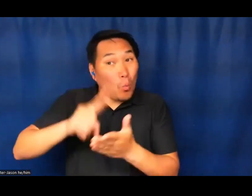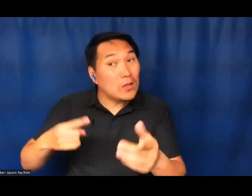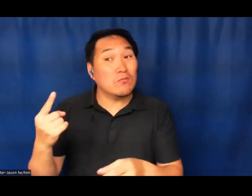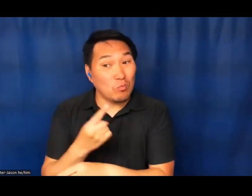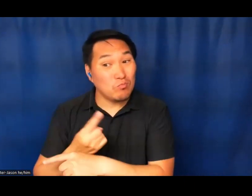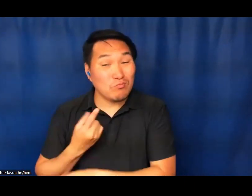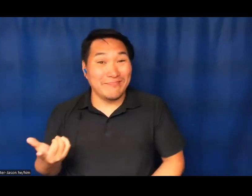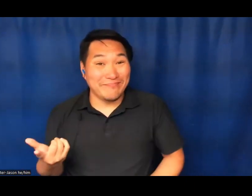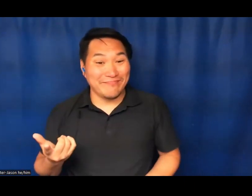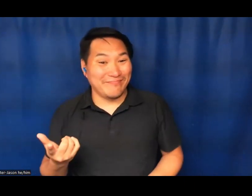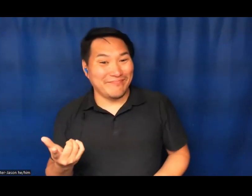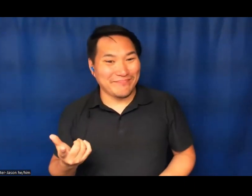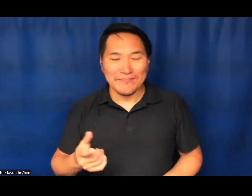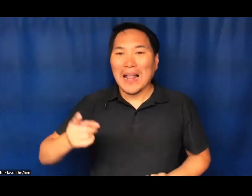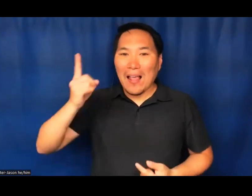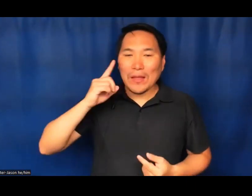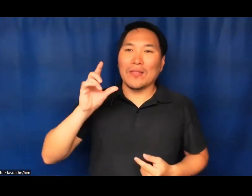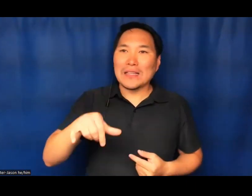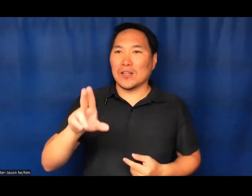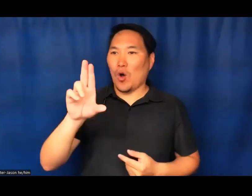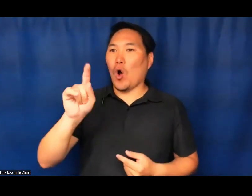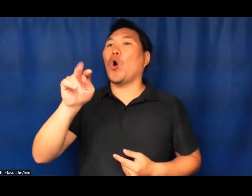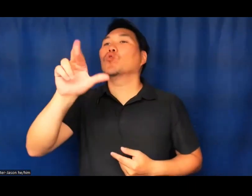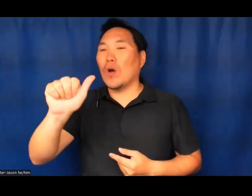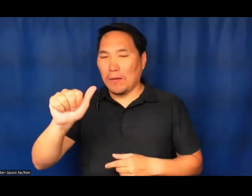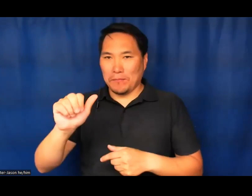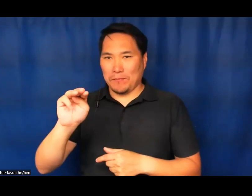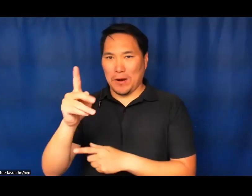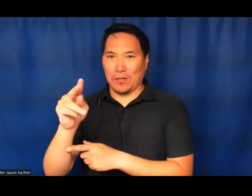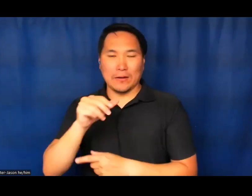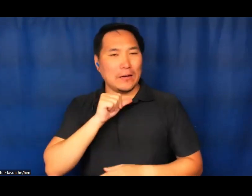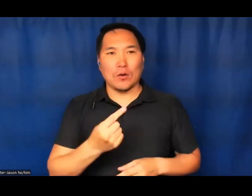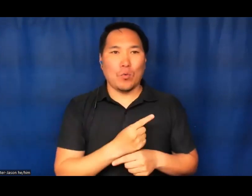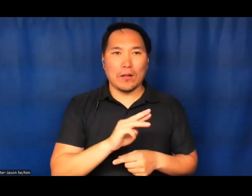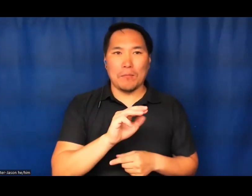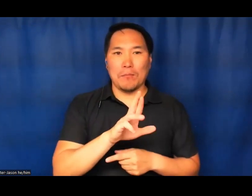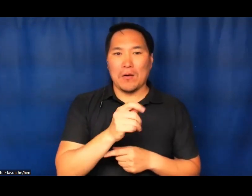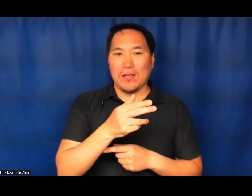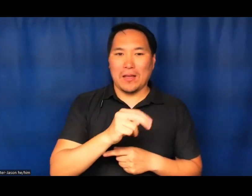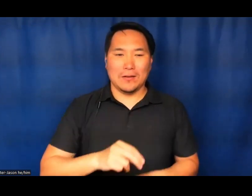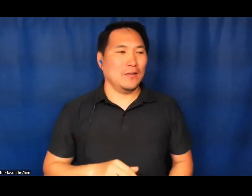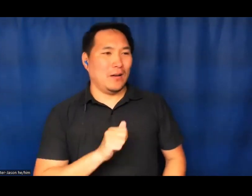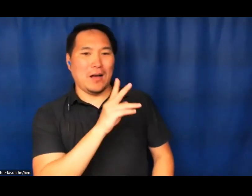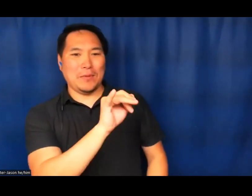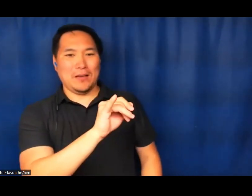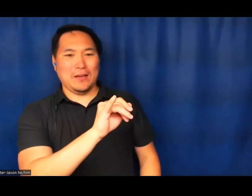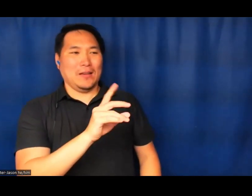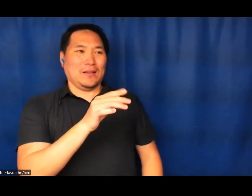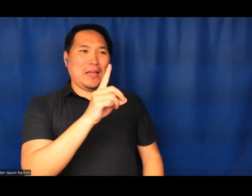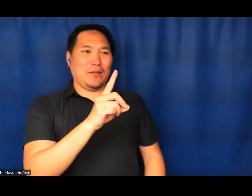And it's going to be an ultra marathon and not just a marathon. AIM David et al., I'm going to give a non-specific question.